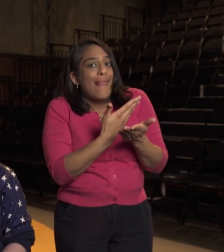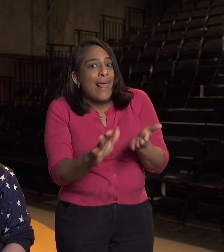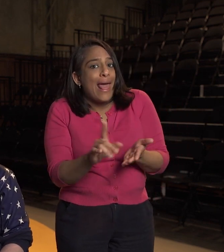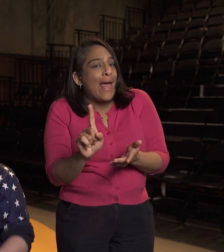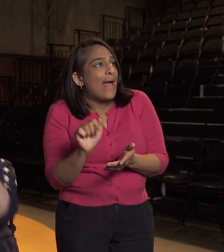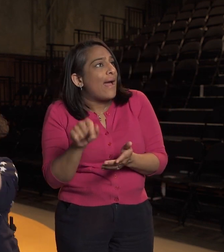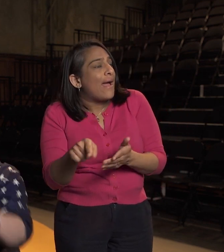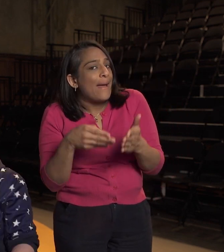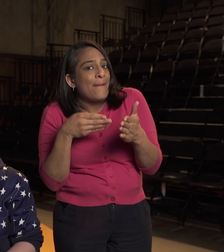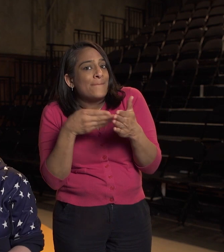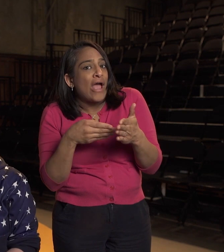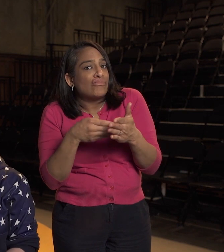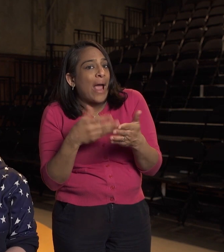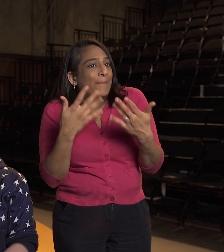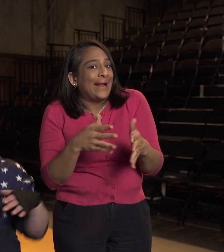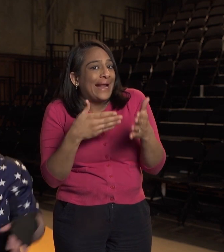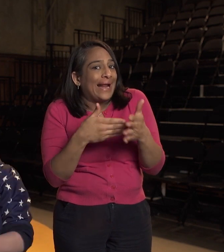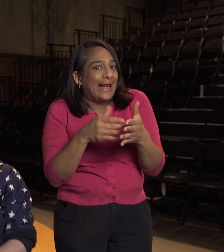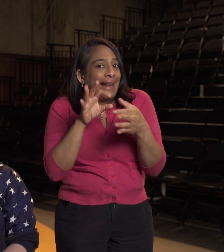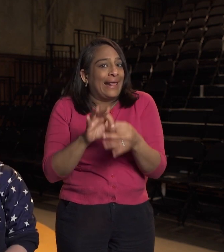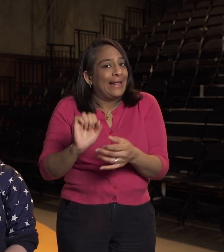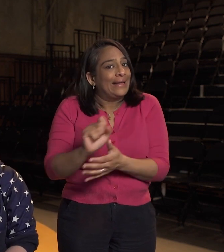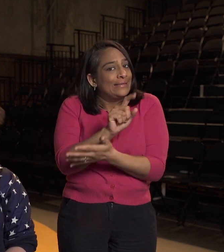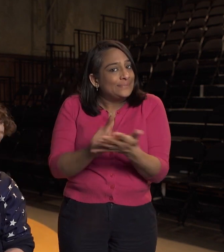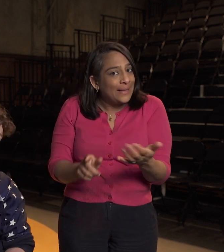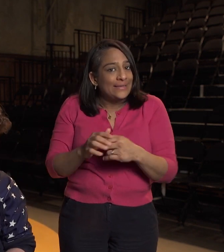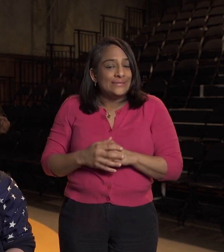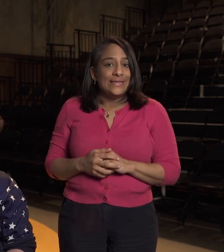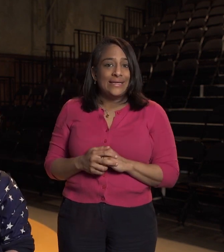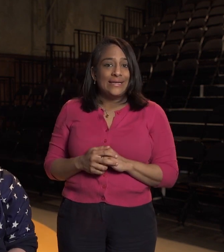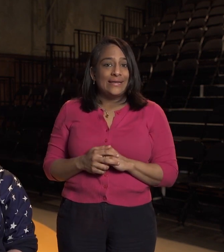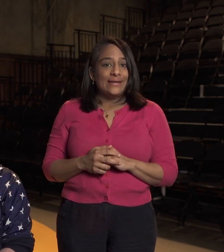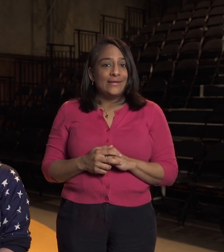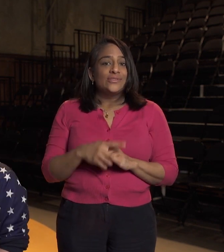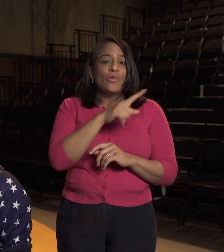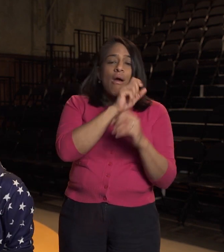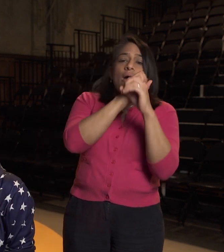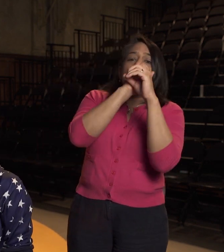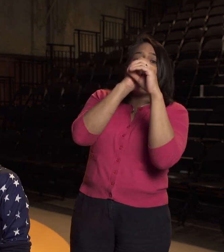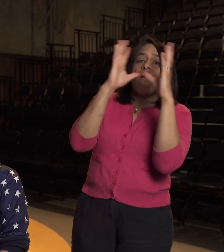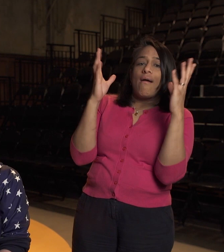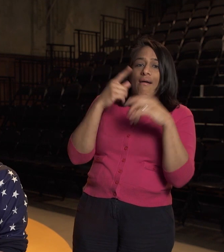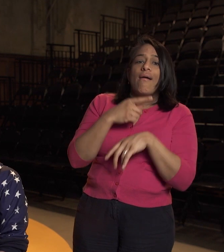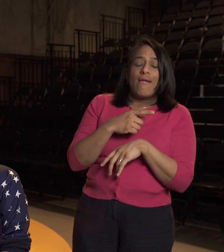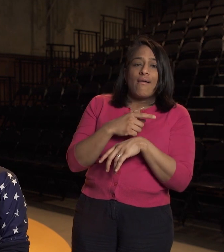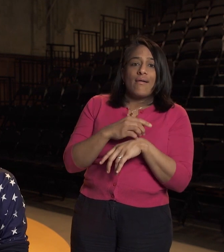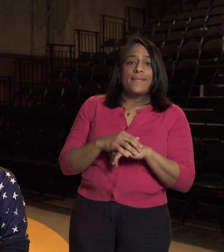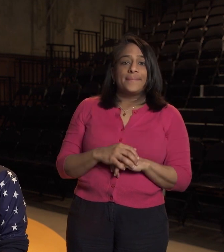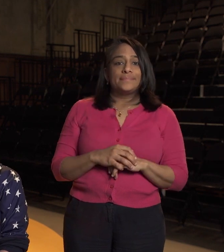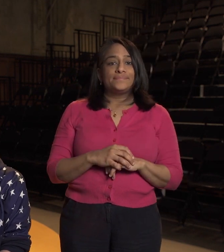biscuit, hedgehog, f***, sausage Your employee biscuit should be able to clearly articulate their situation hey